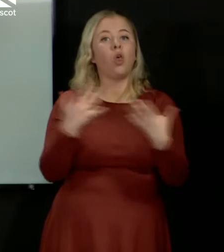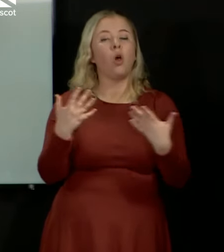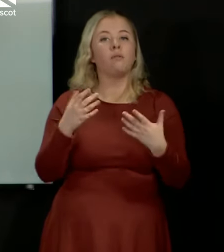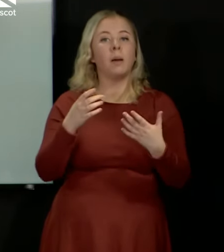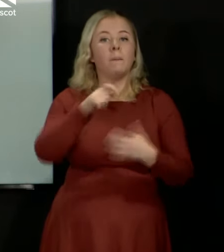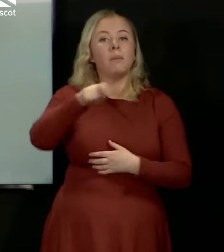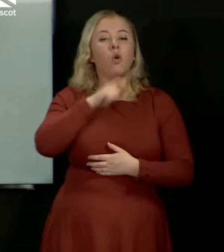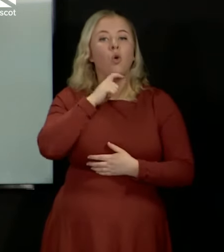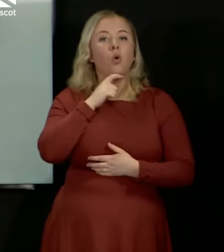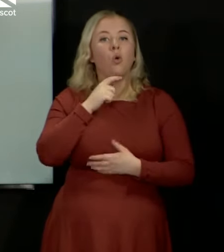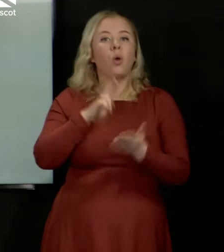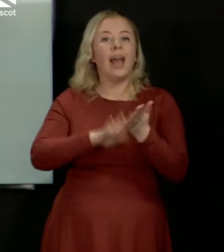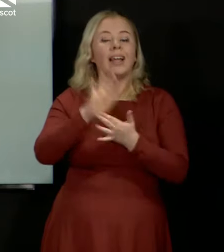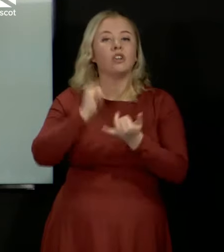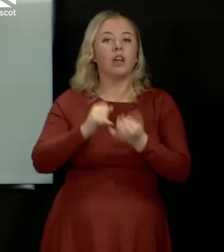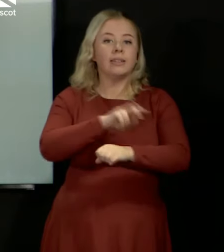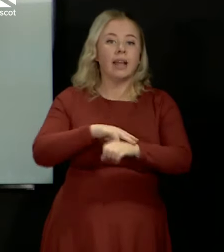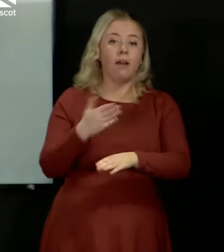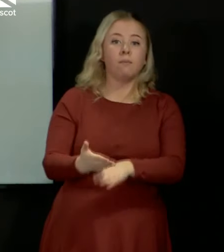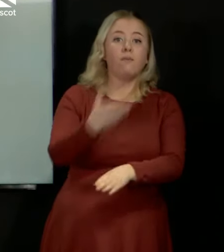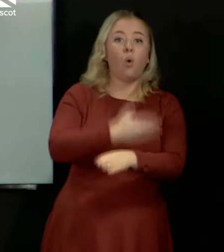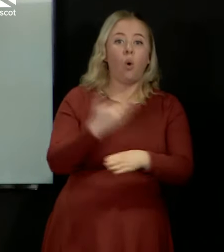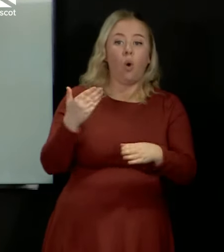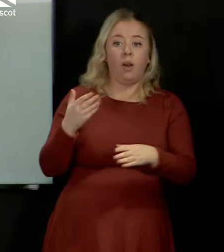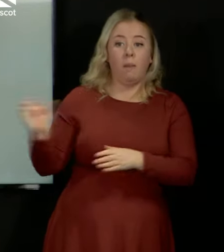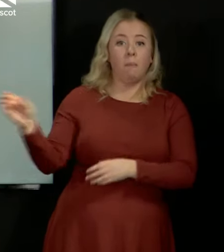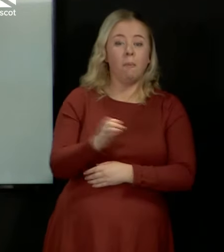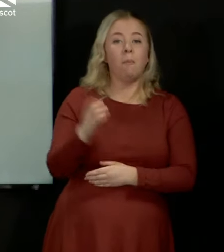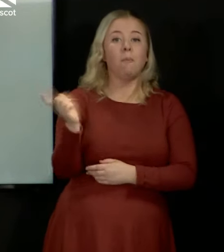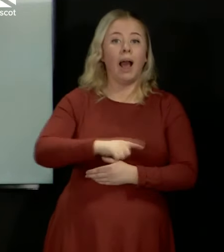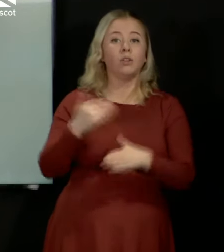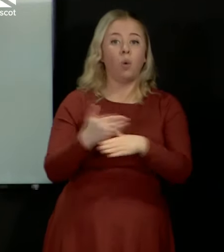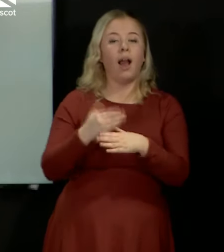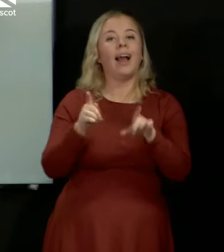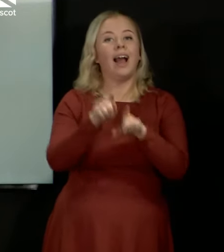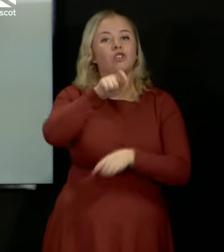those NHS returners and students and others that I've spoken about before, a significant